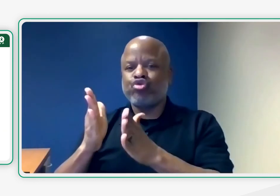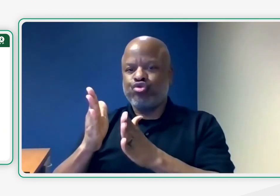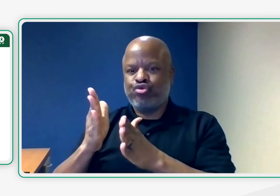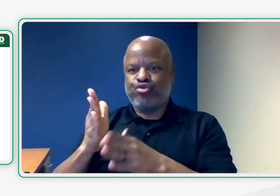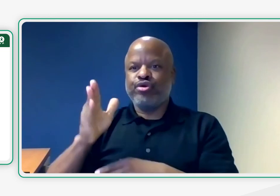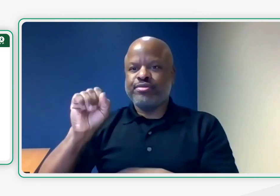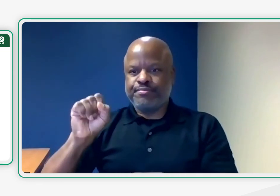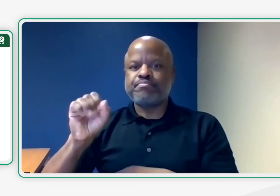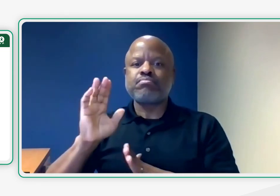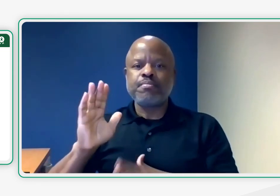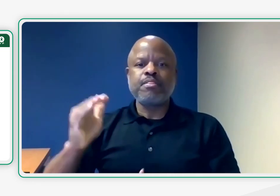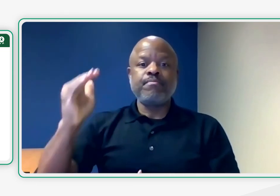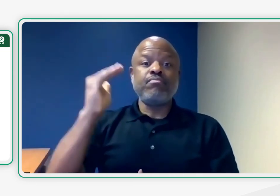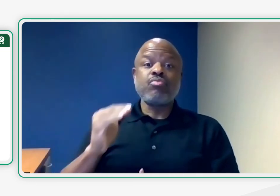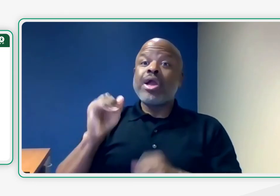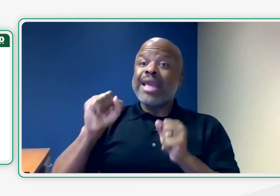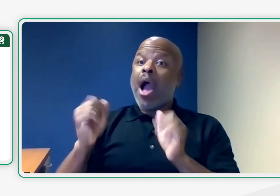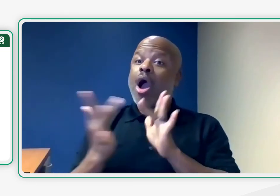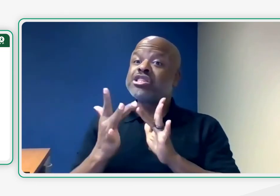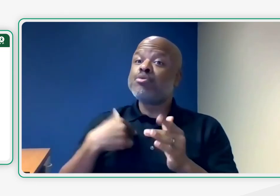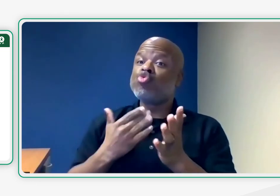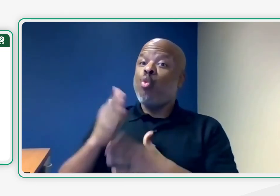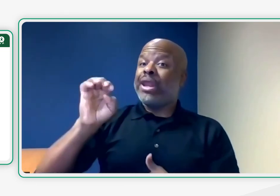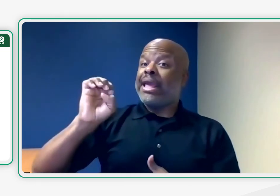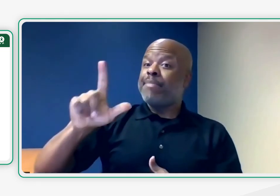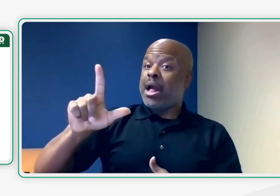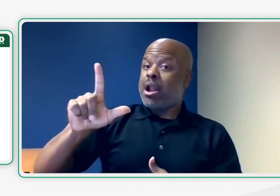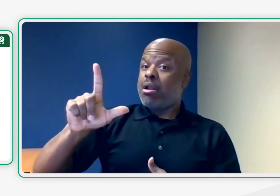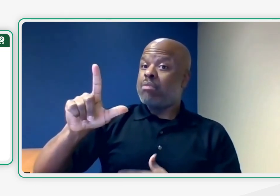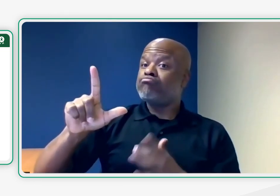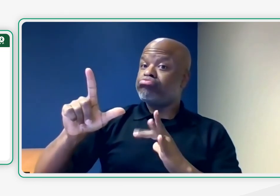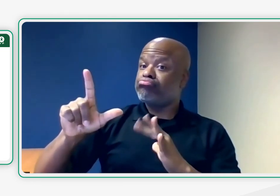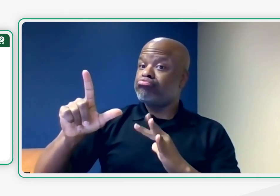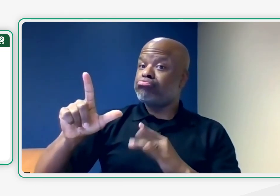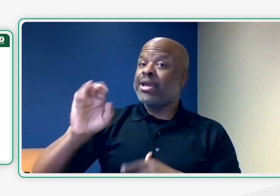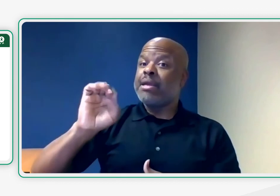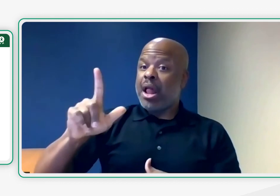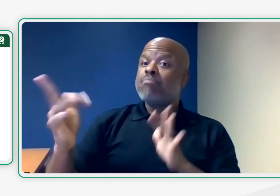And, again, ASLCoach Strategy Partners is the name of the company. And you're